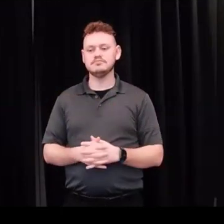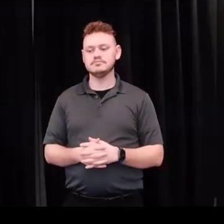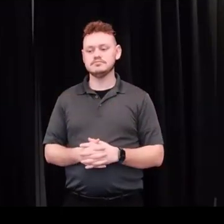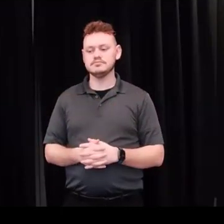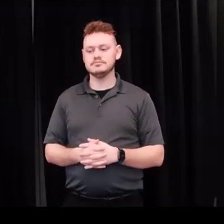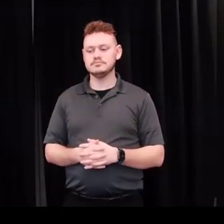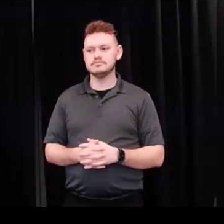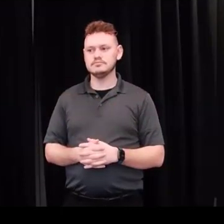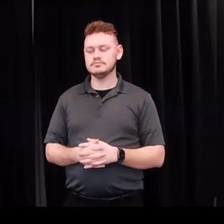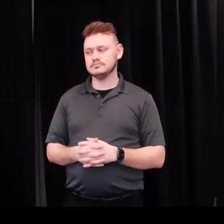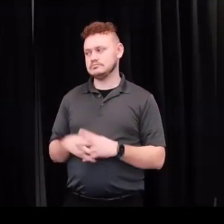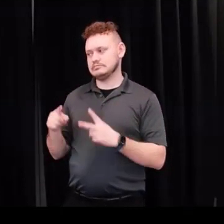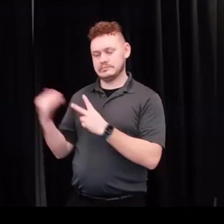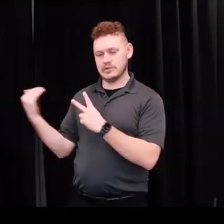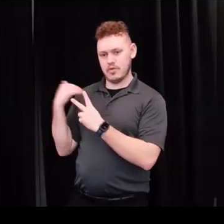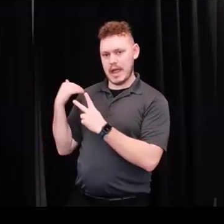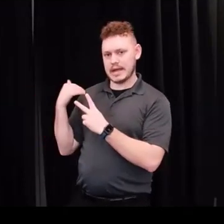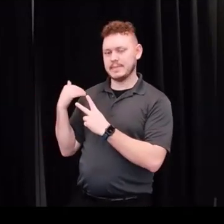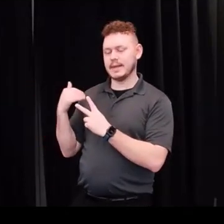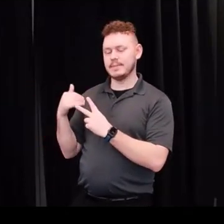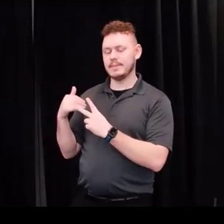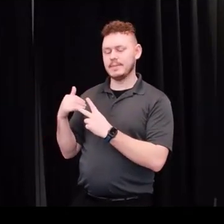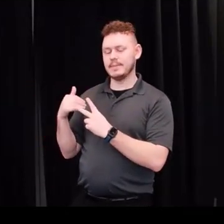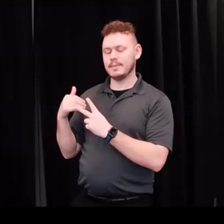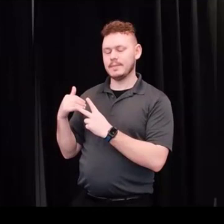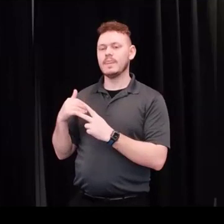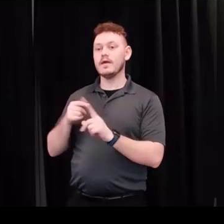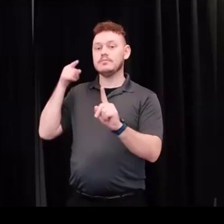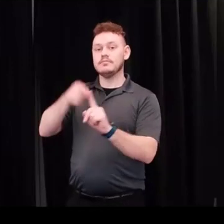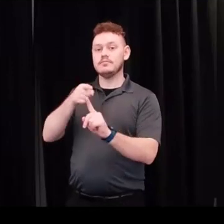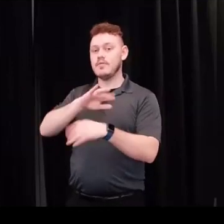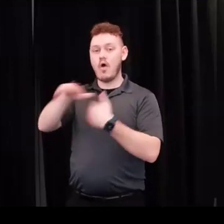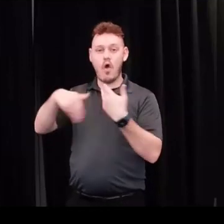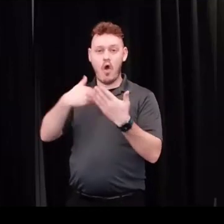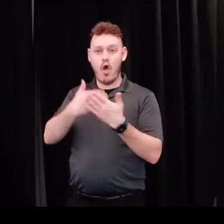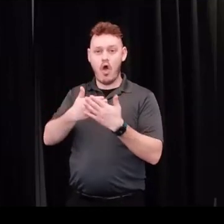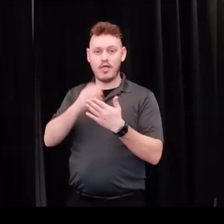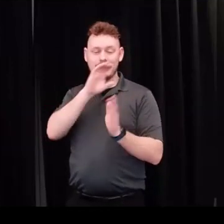Lindsay reminded me to point this out. All of the character images that you see,